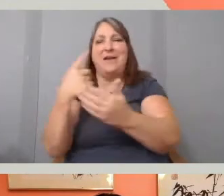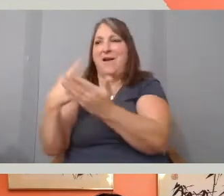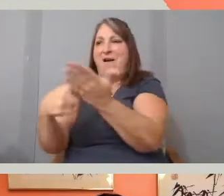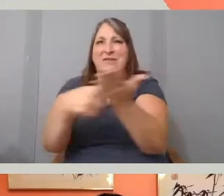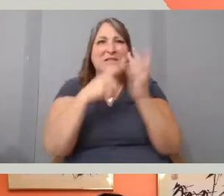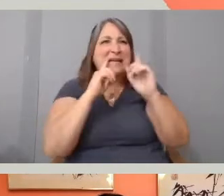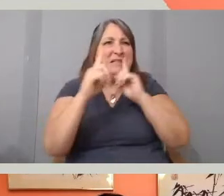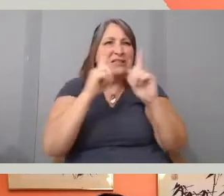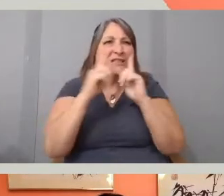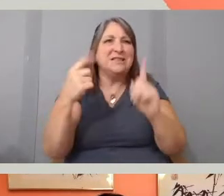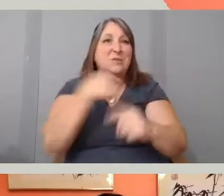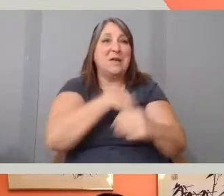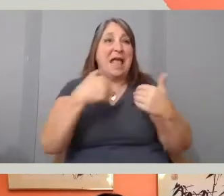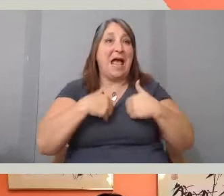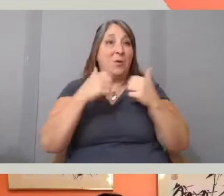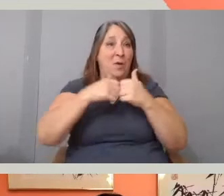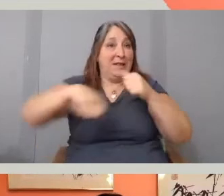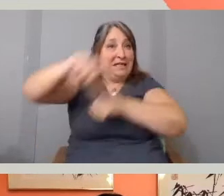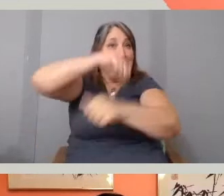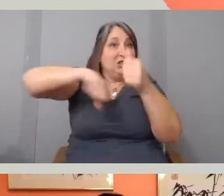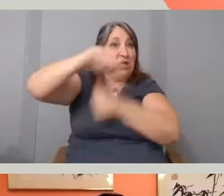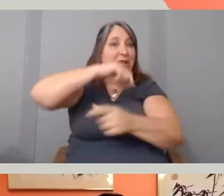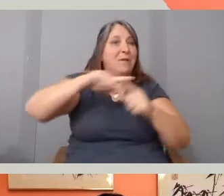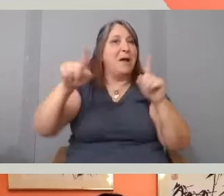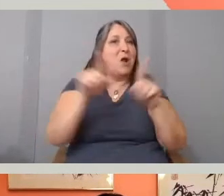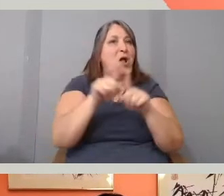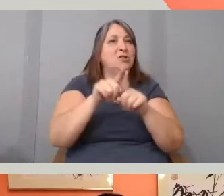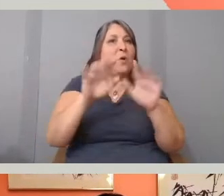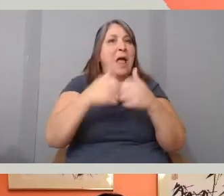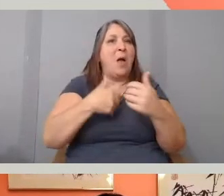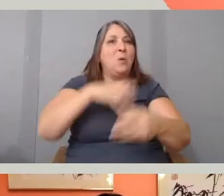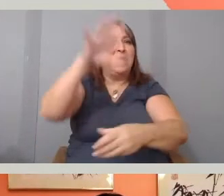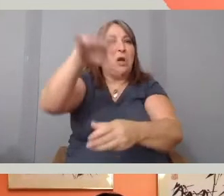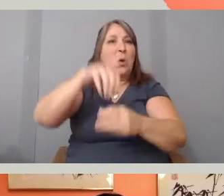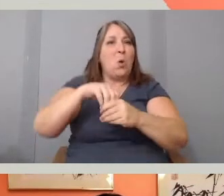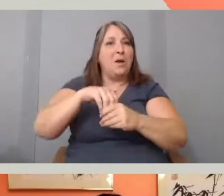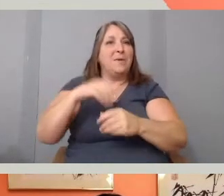not only amongst ourselves but how we also incorporated our field producers,